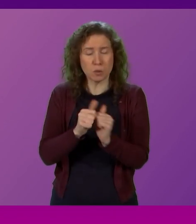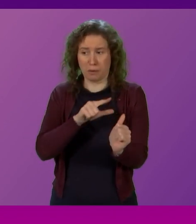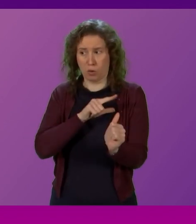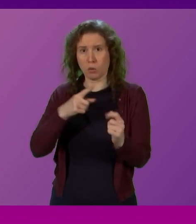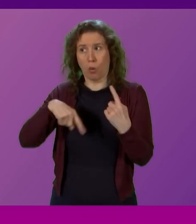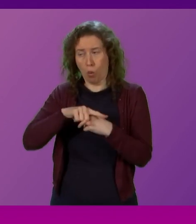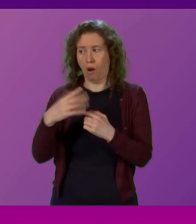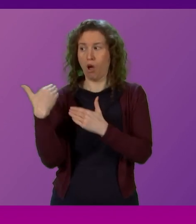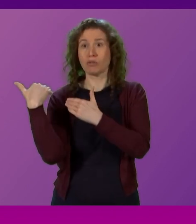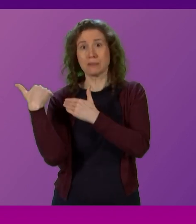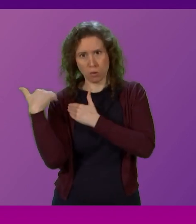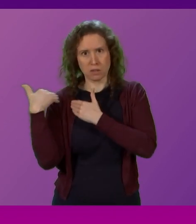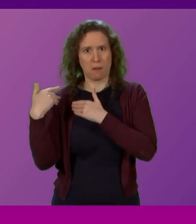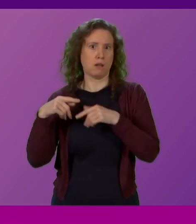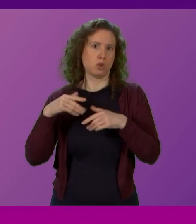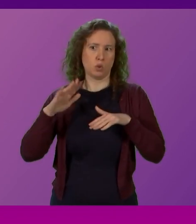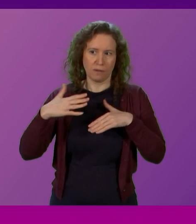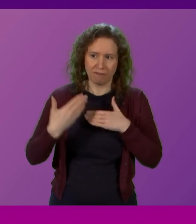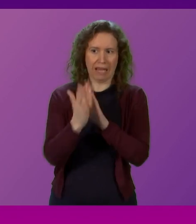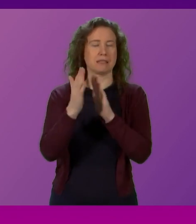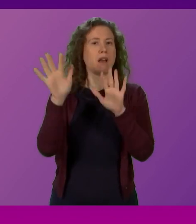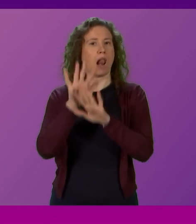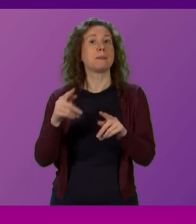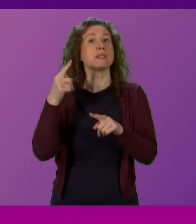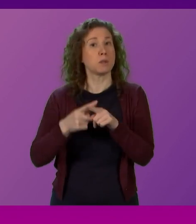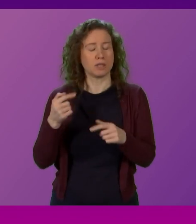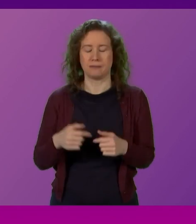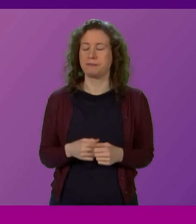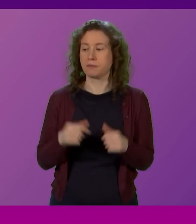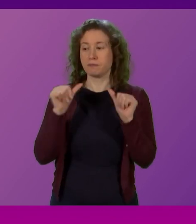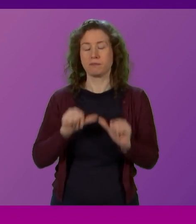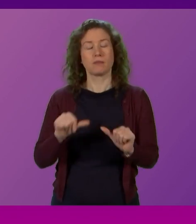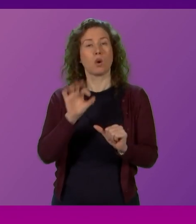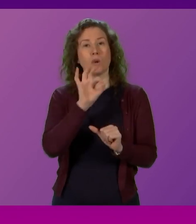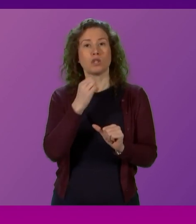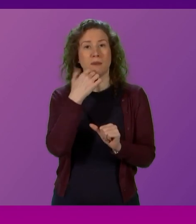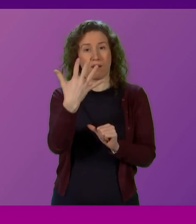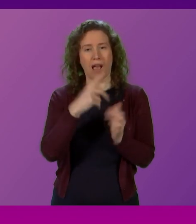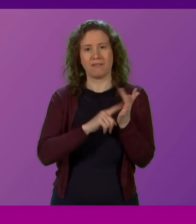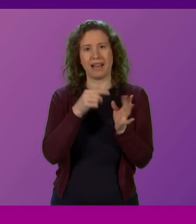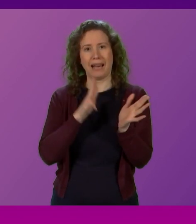on our shoulders to help to combat the climate emergency.